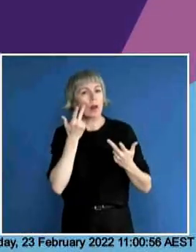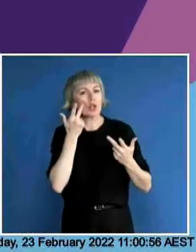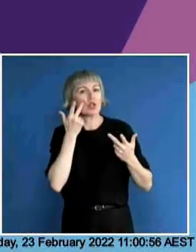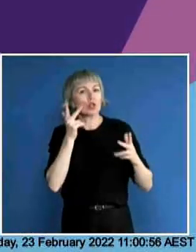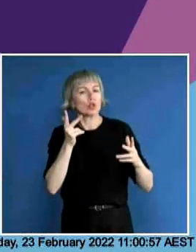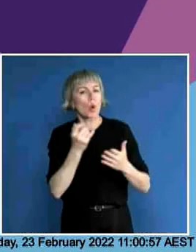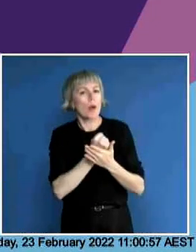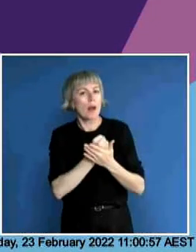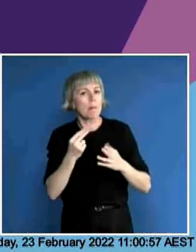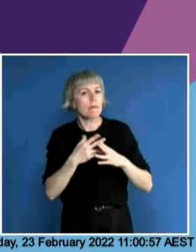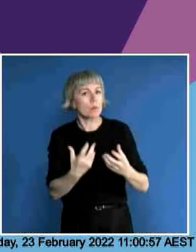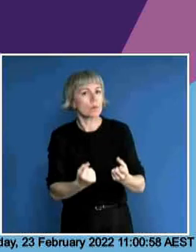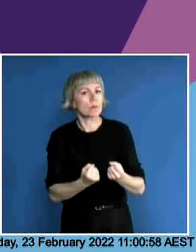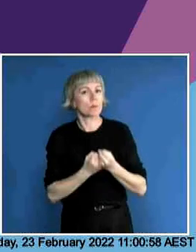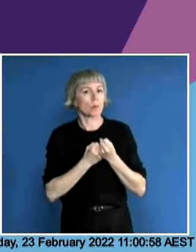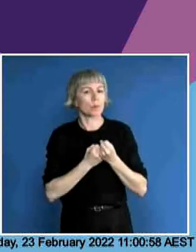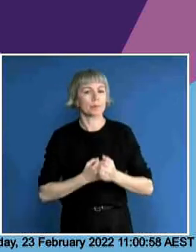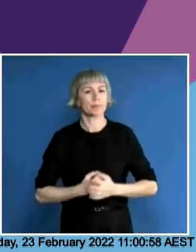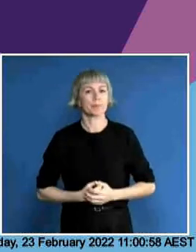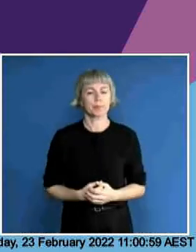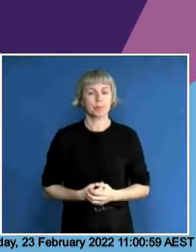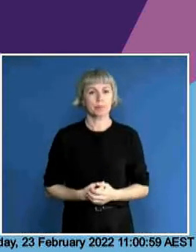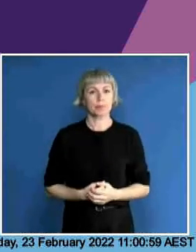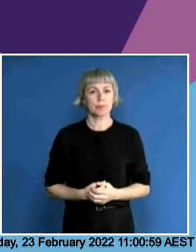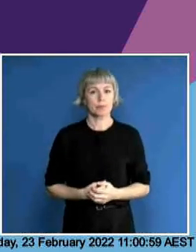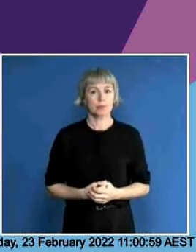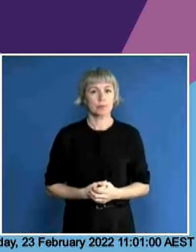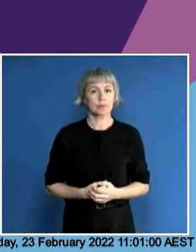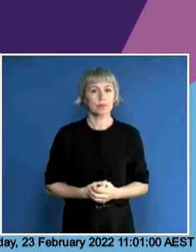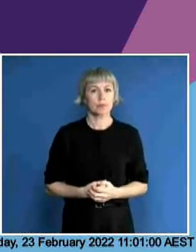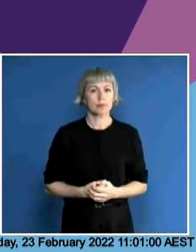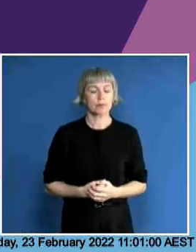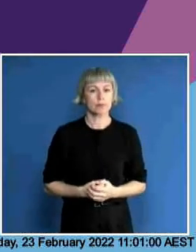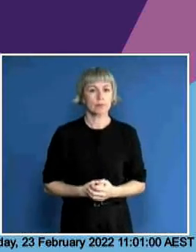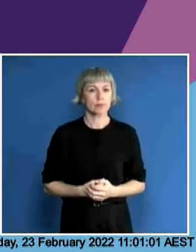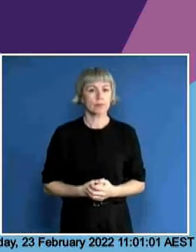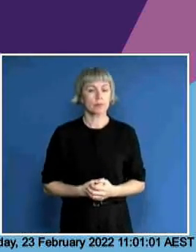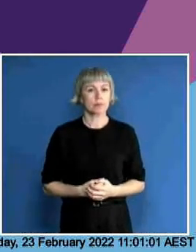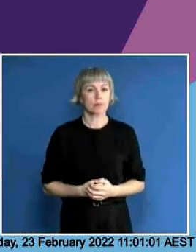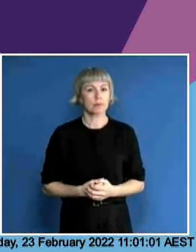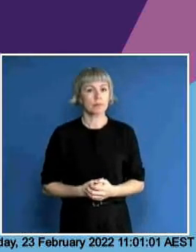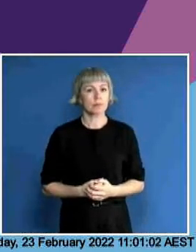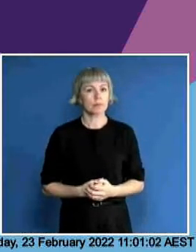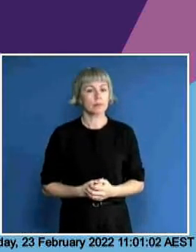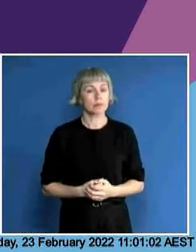Finally, I remind those following this proceeding there are provisions in Royal